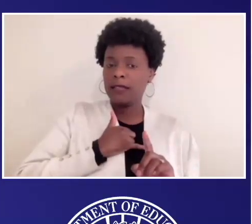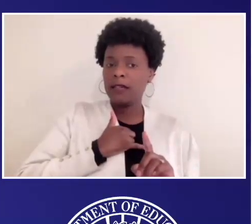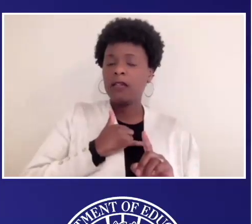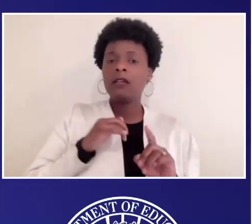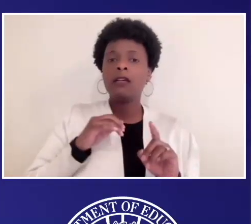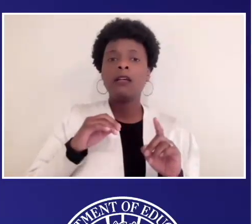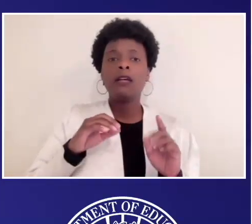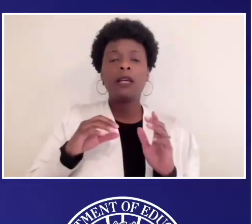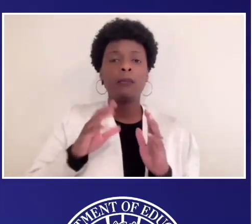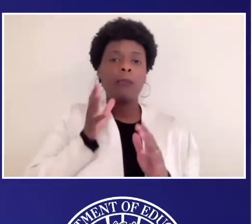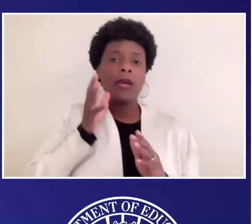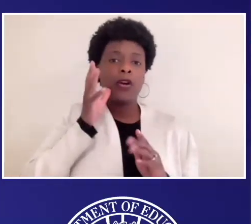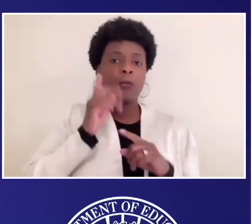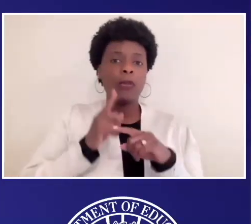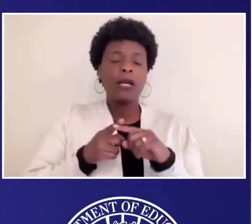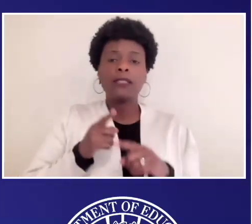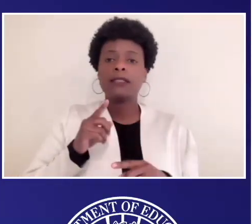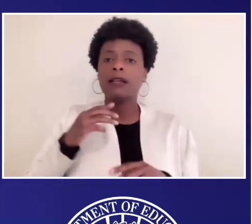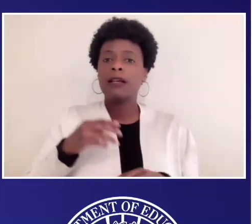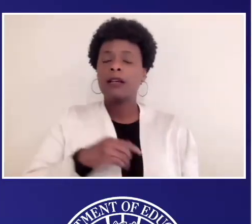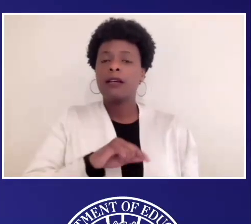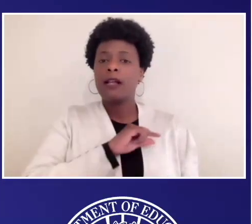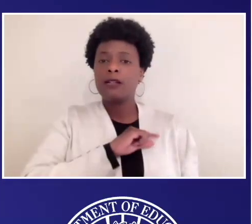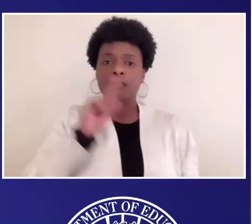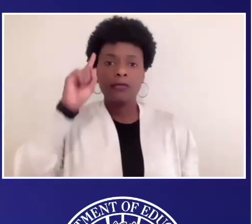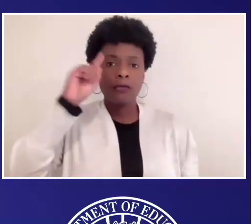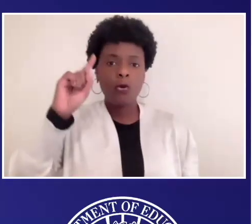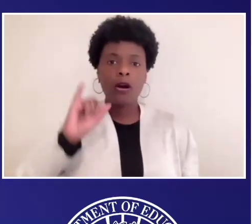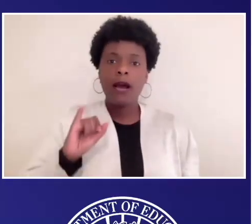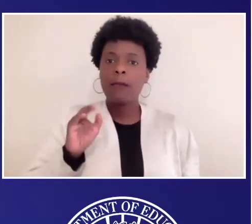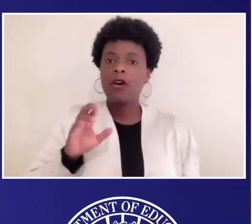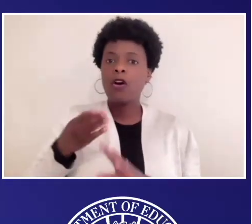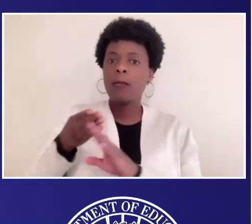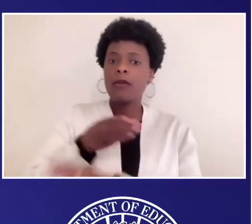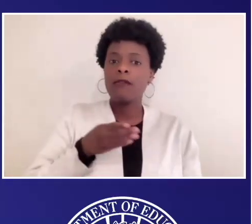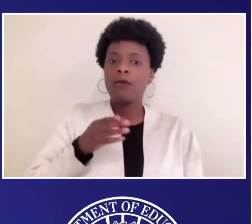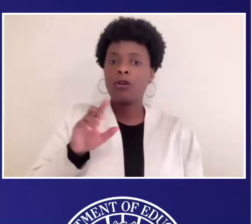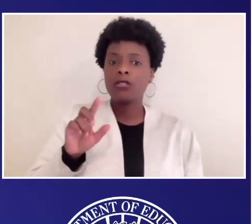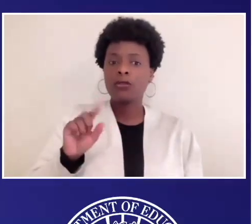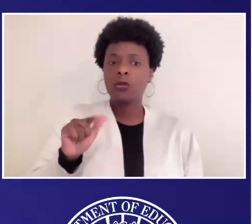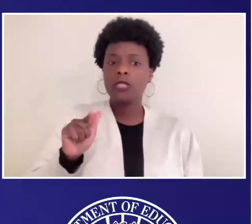Parent PLUS eligibility for IBR prior to 2028. And I believe the Department is